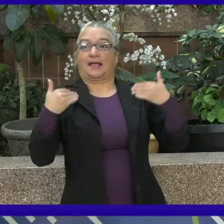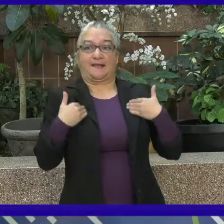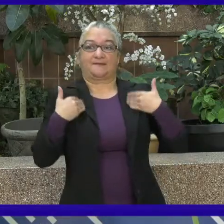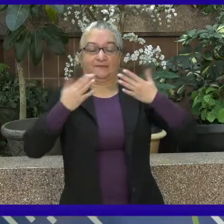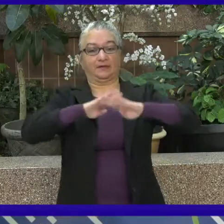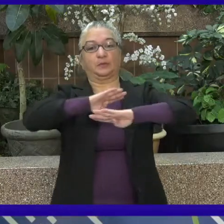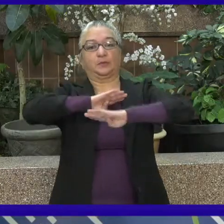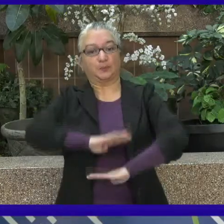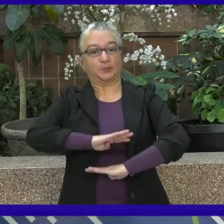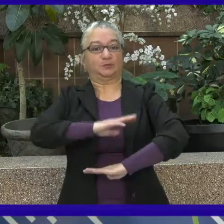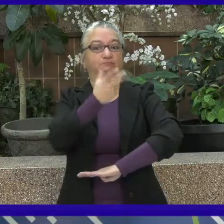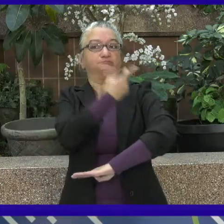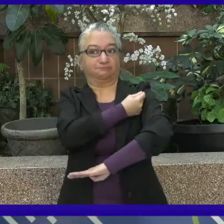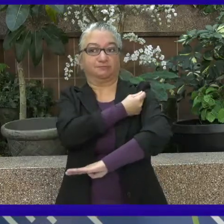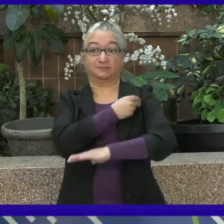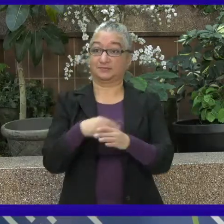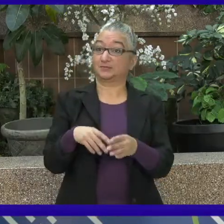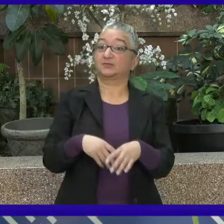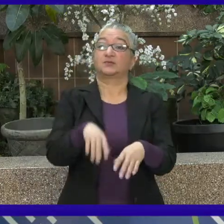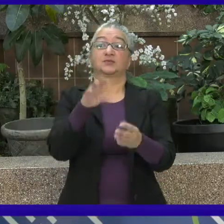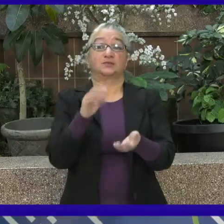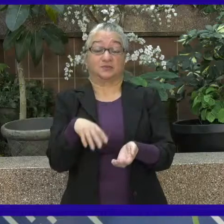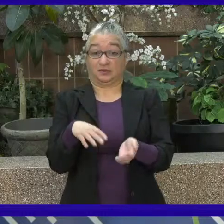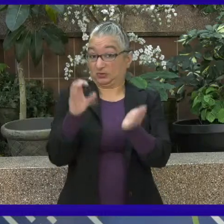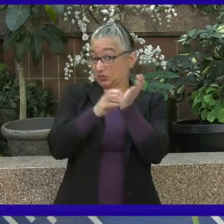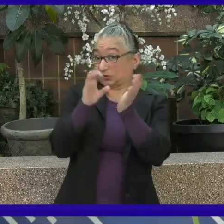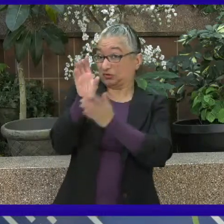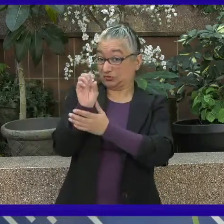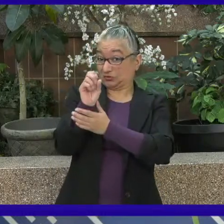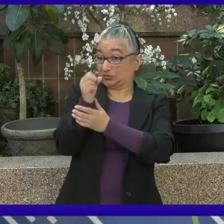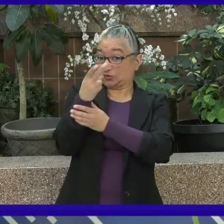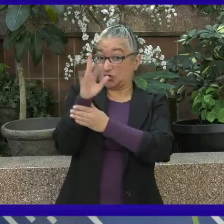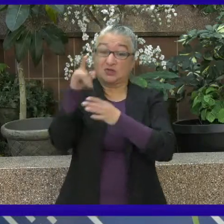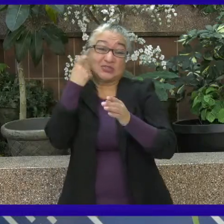that day represented so much i think to myself and manitobans it was